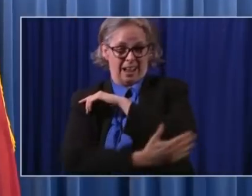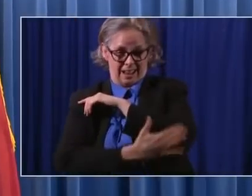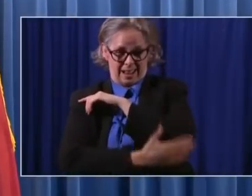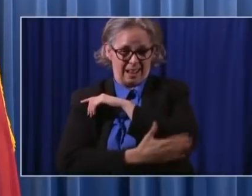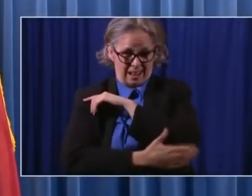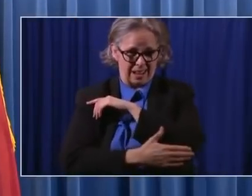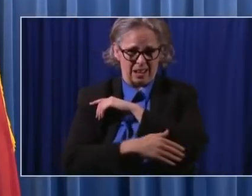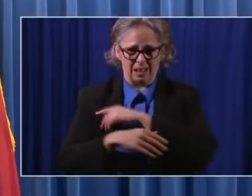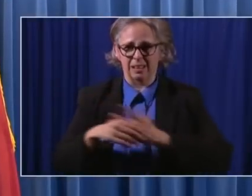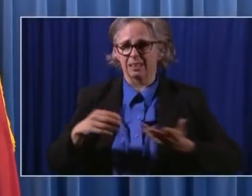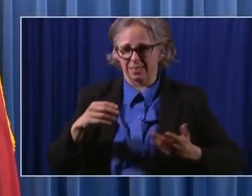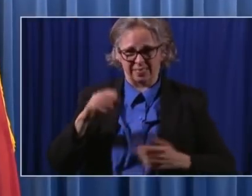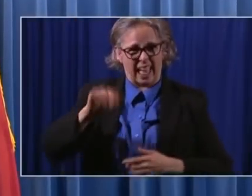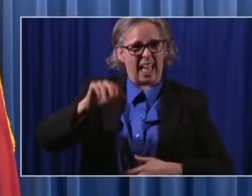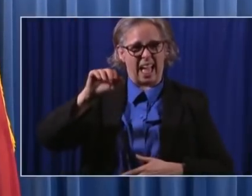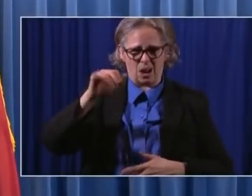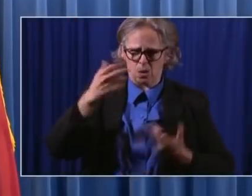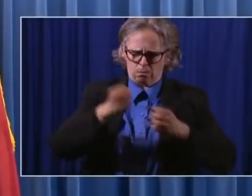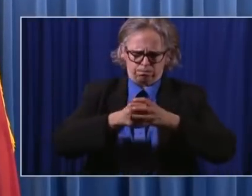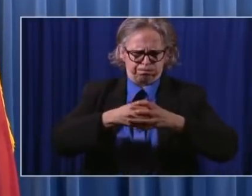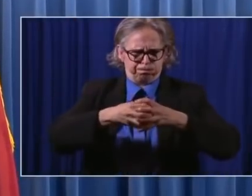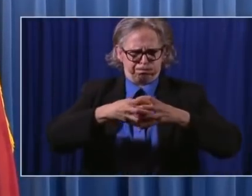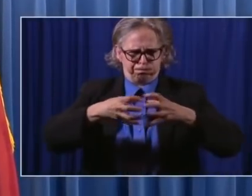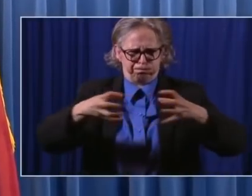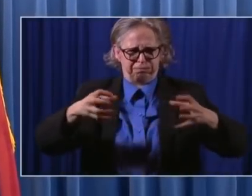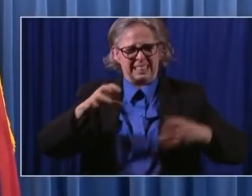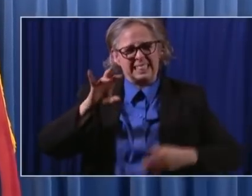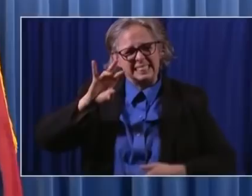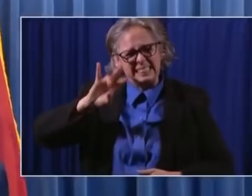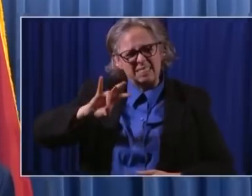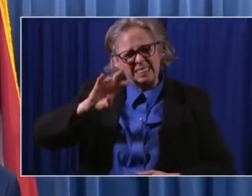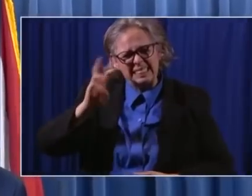A HUGE PROBLEM AREA. WE WILL GO UP TO ALLEN COUNTY AND NORTHWEST OHIO.